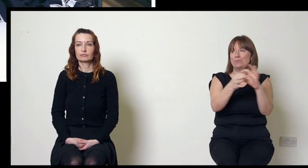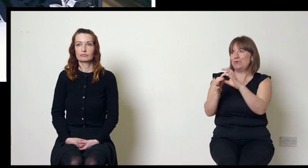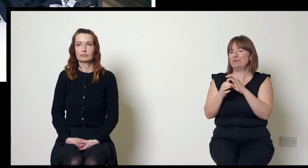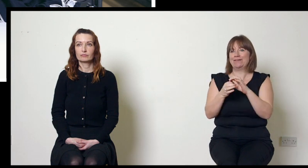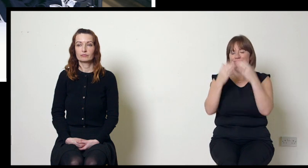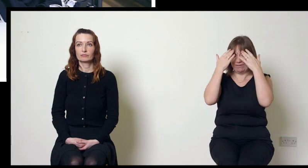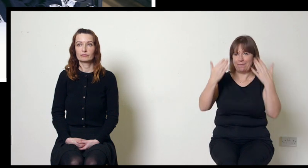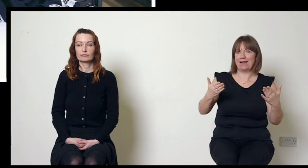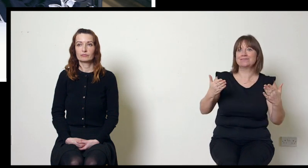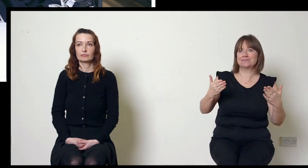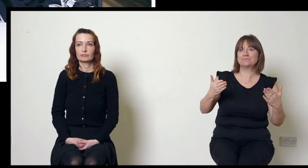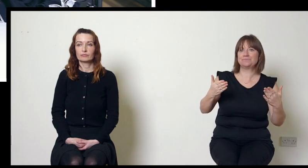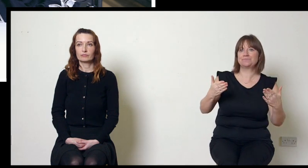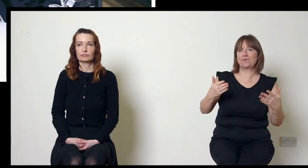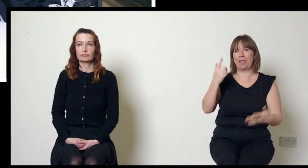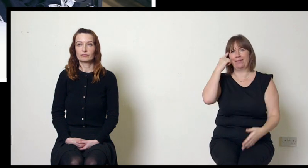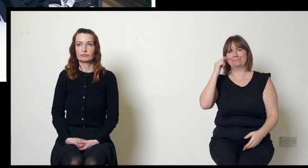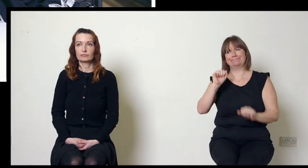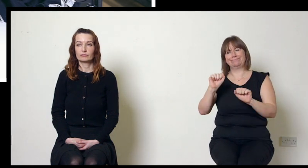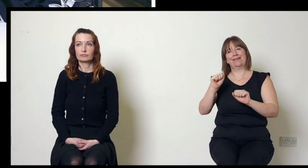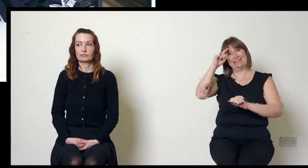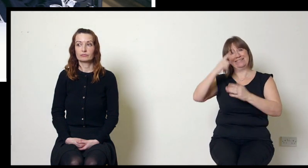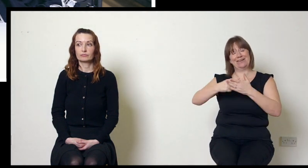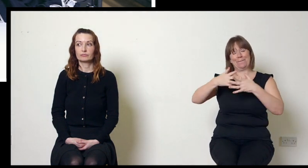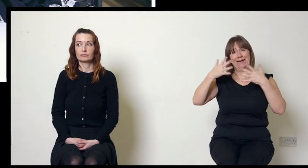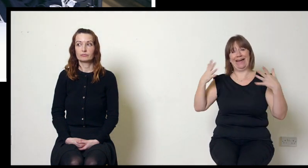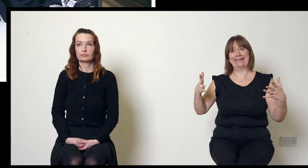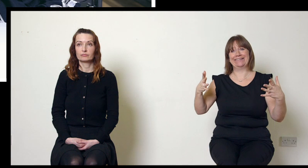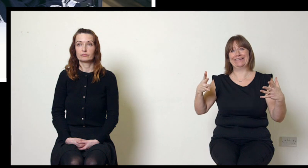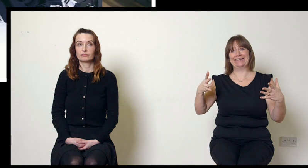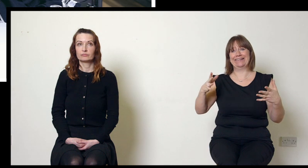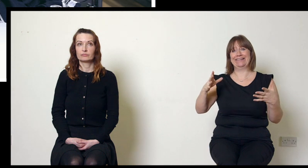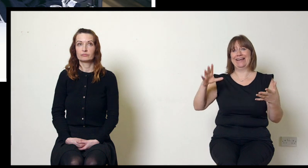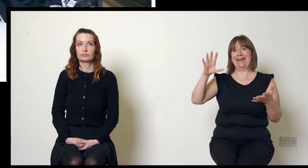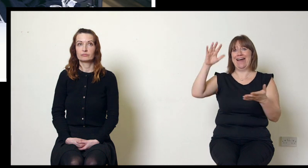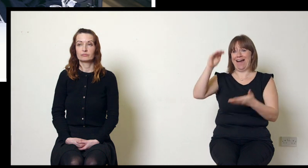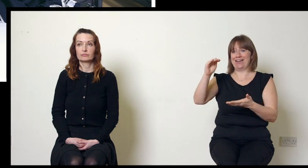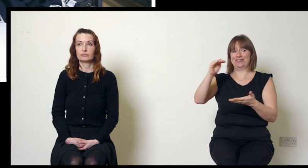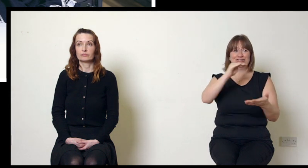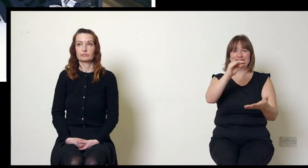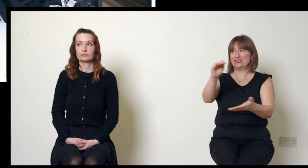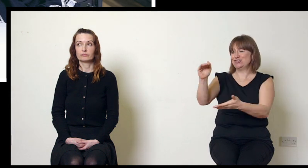So I think there were I mean, that was quite a big decision because that was that was a good chunk of cash that we had to then try and work out with you know, work